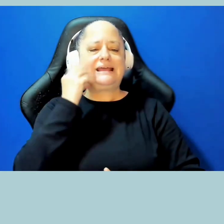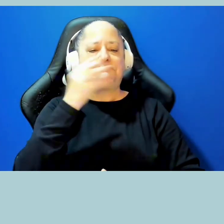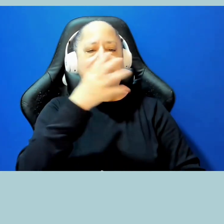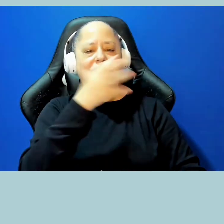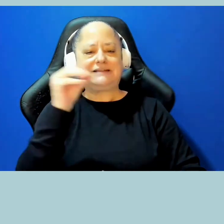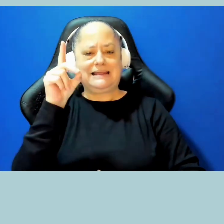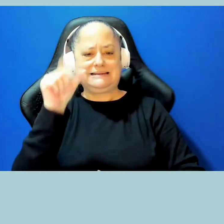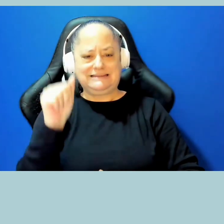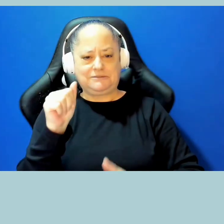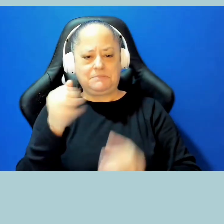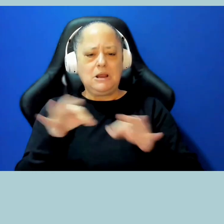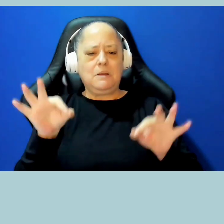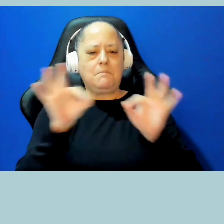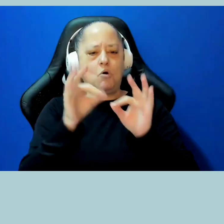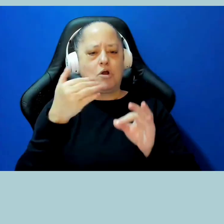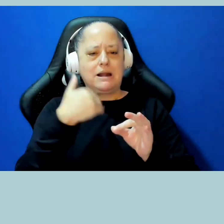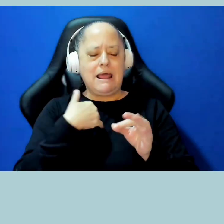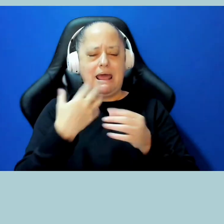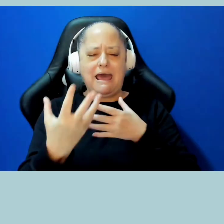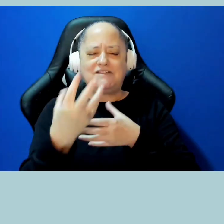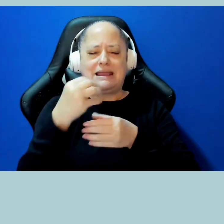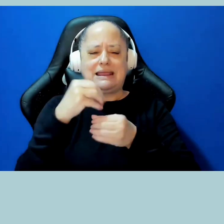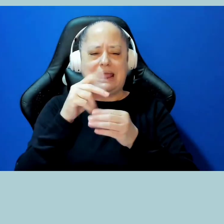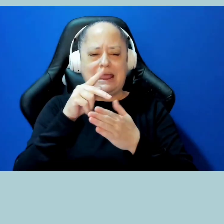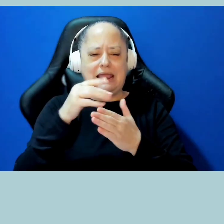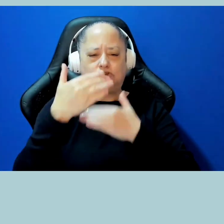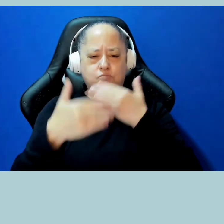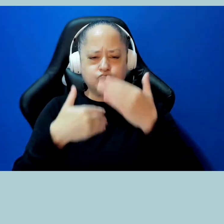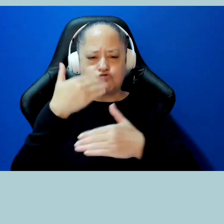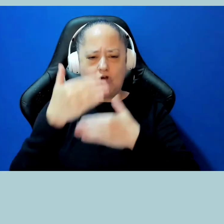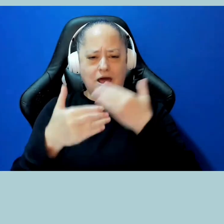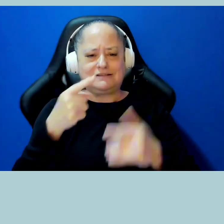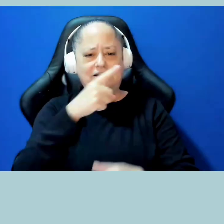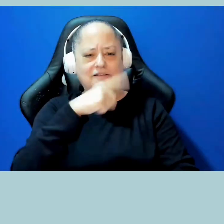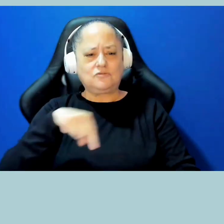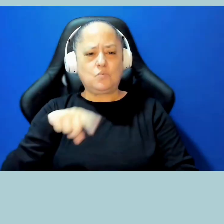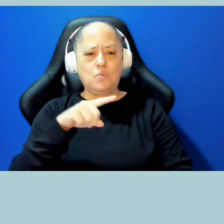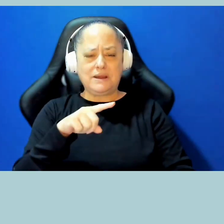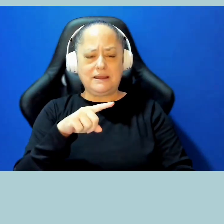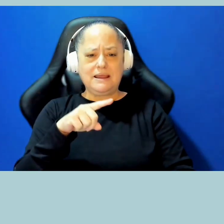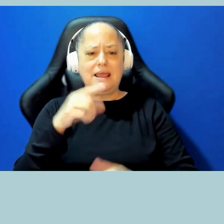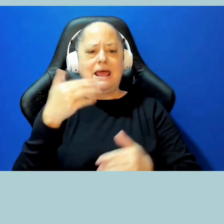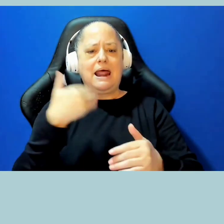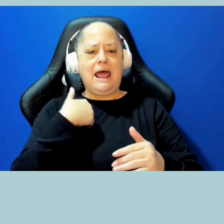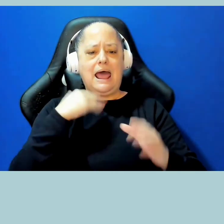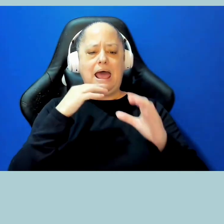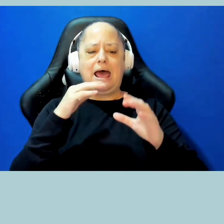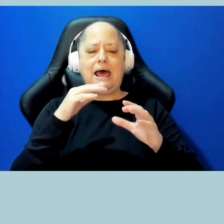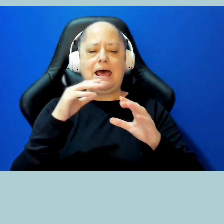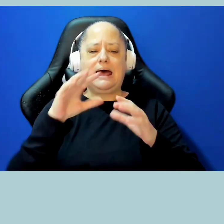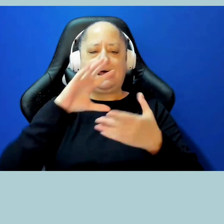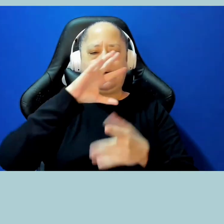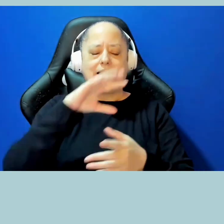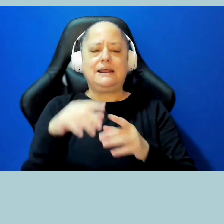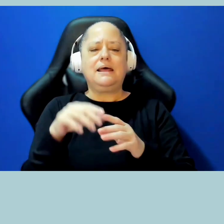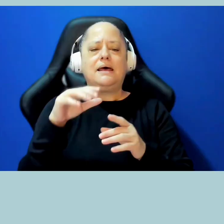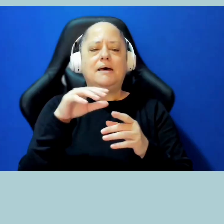really an engaged process throughout so we did have community engagement events right away so we had